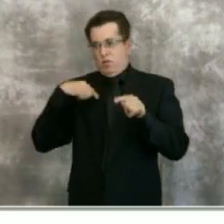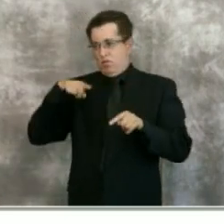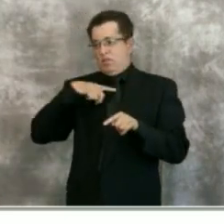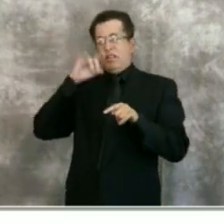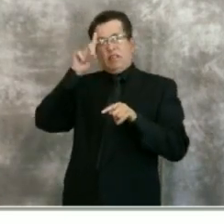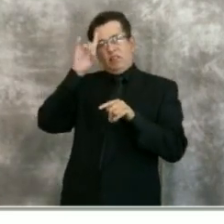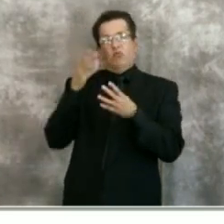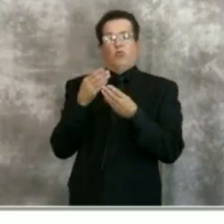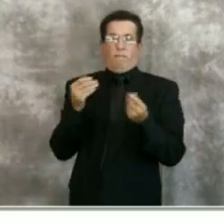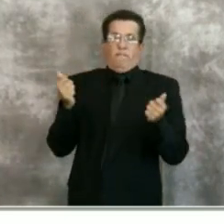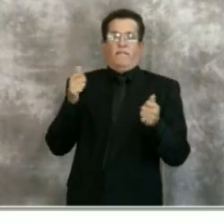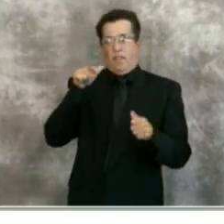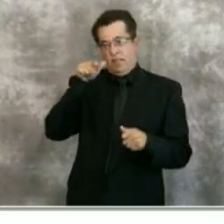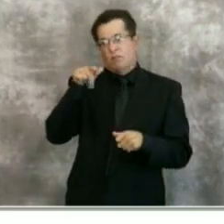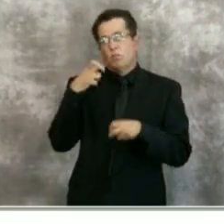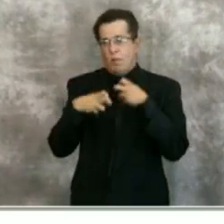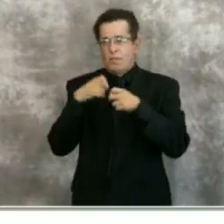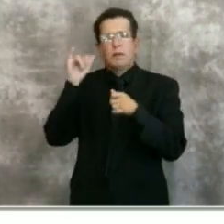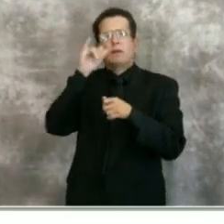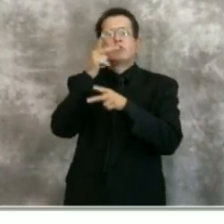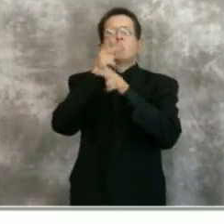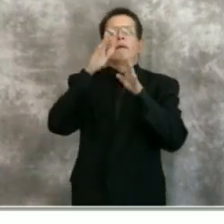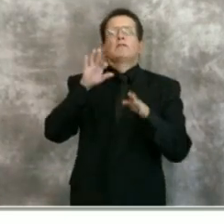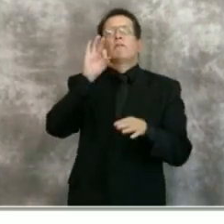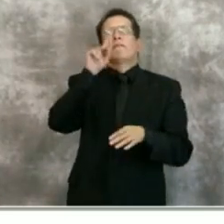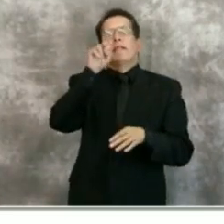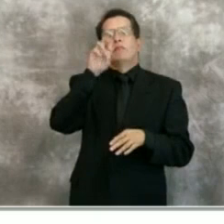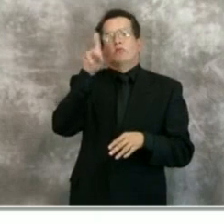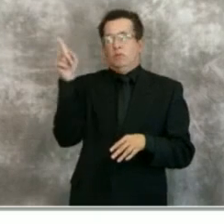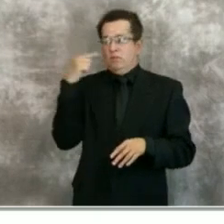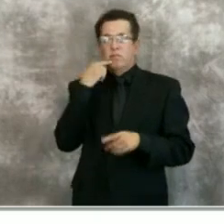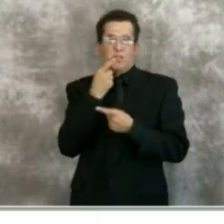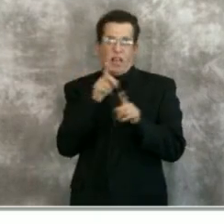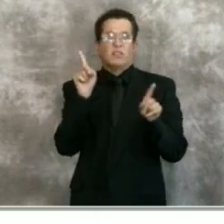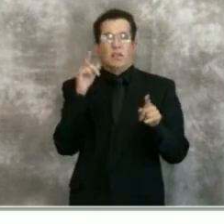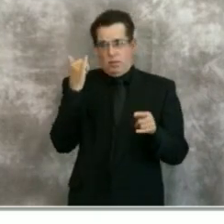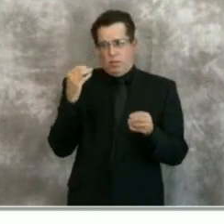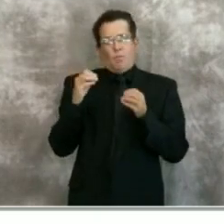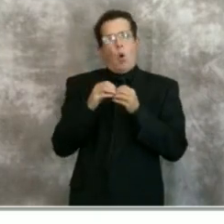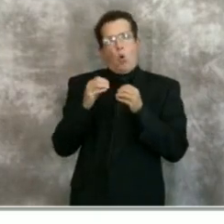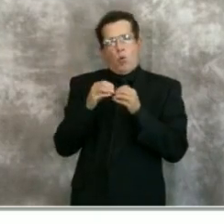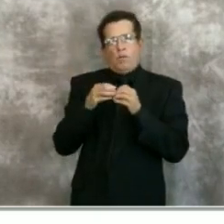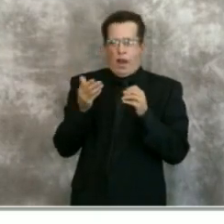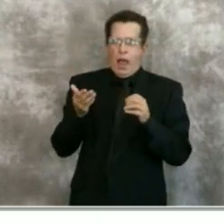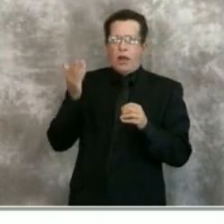COULDN'T KEEP UP BUT THE MITIGATION FOR THAT IS